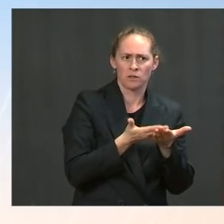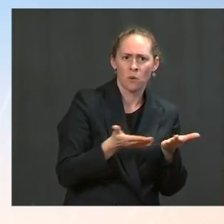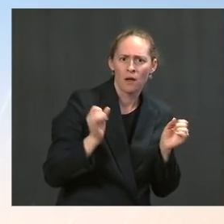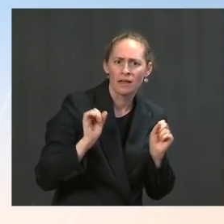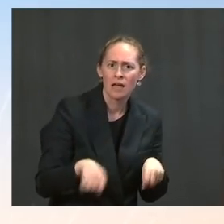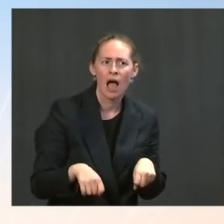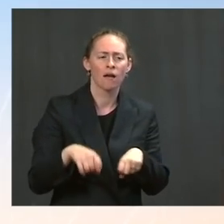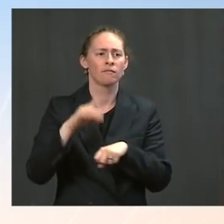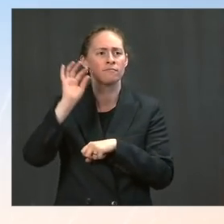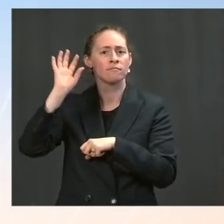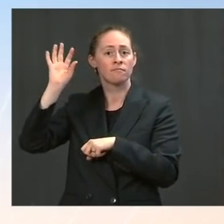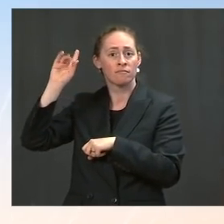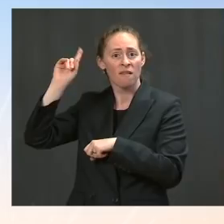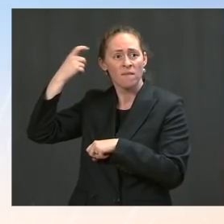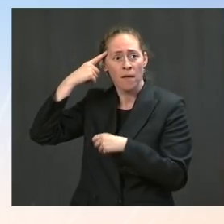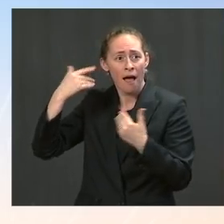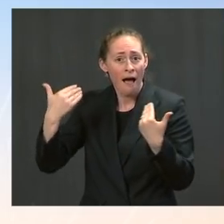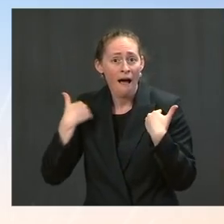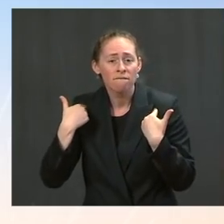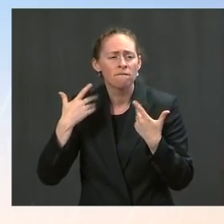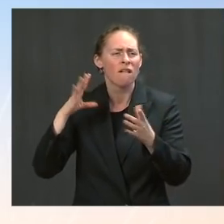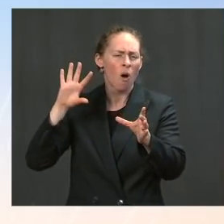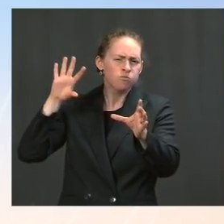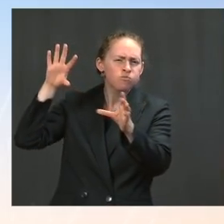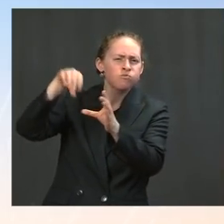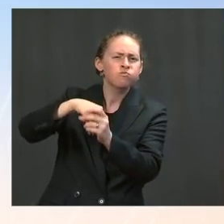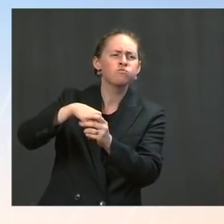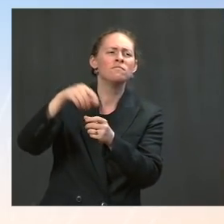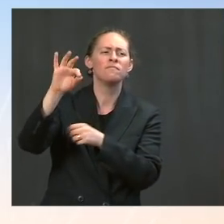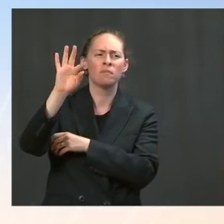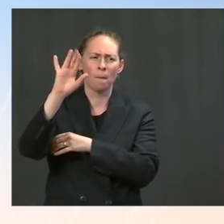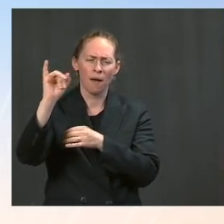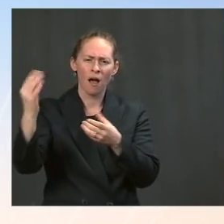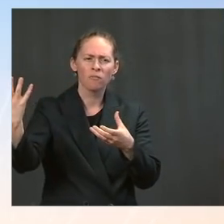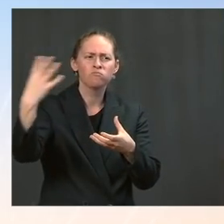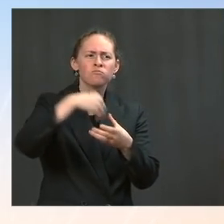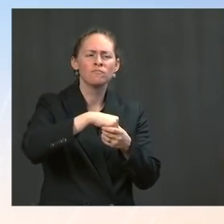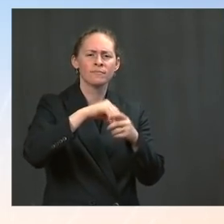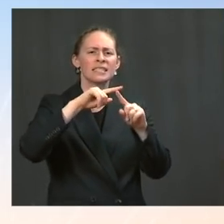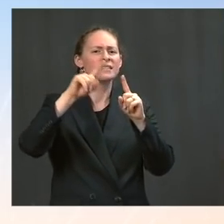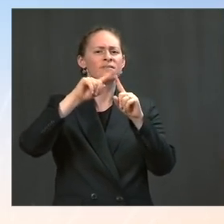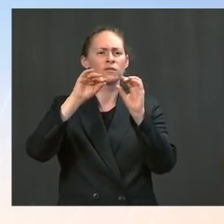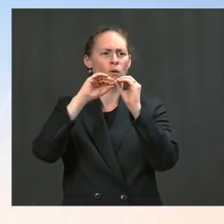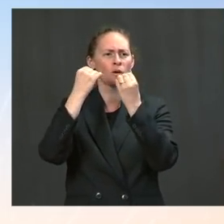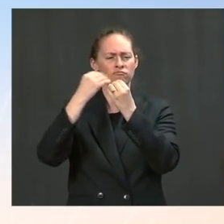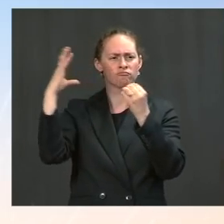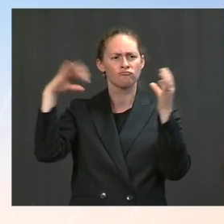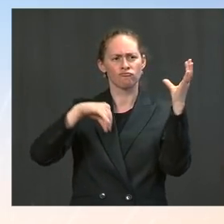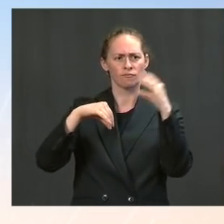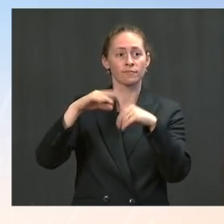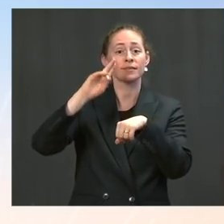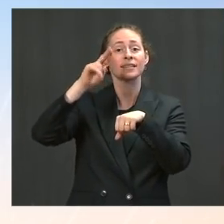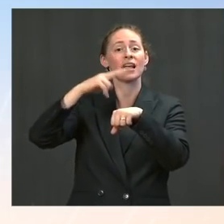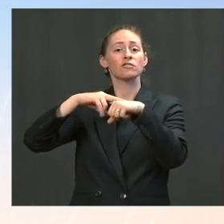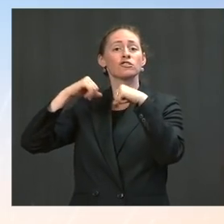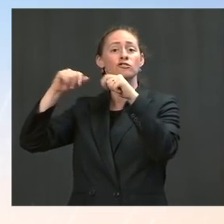The FBI has been a key partner in that, as have another -- number of entities in our national security team who can play a role in fighting against ransomware.